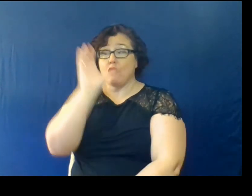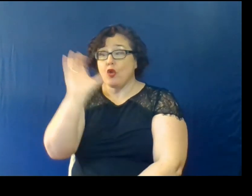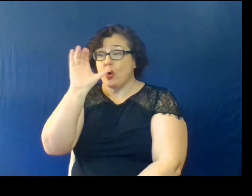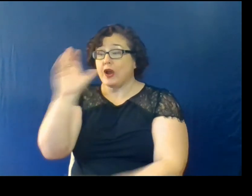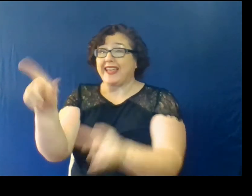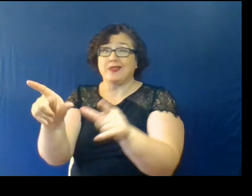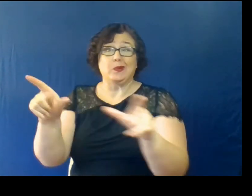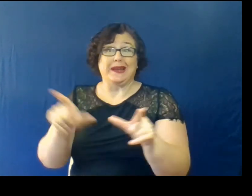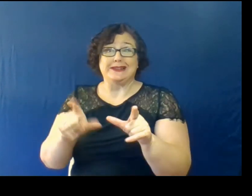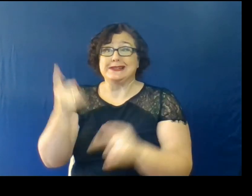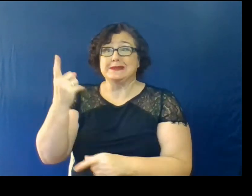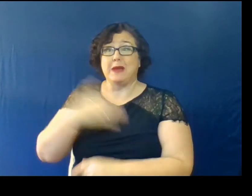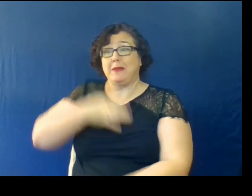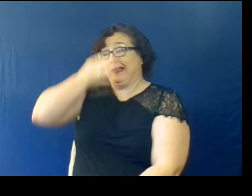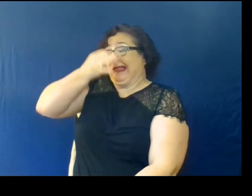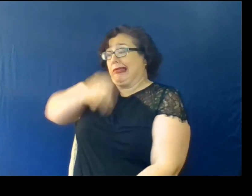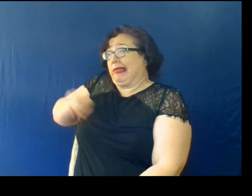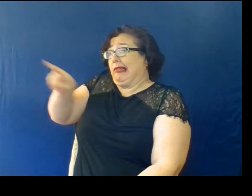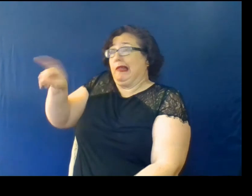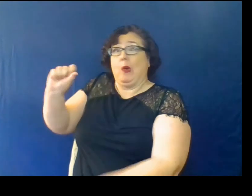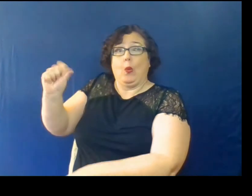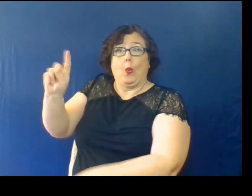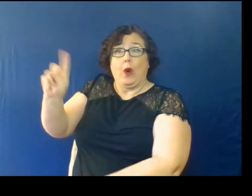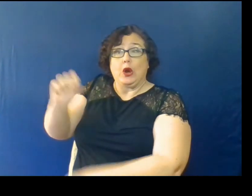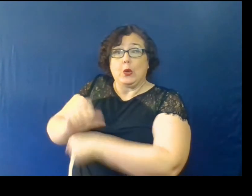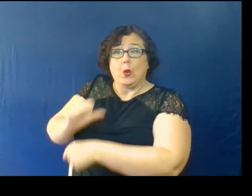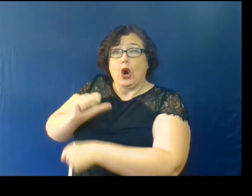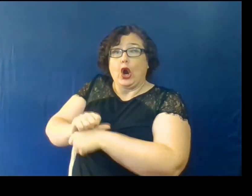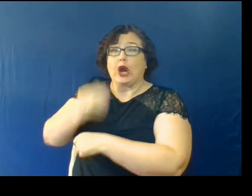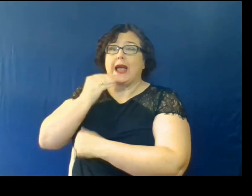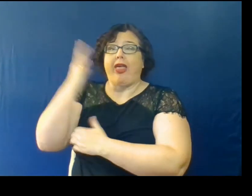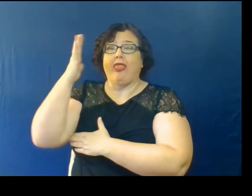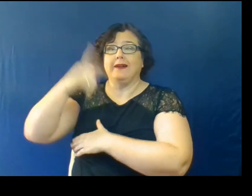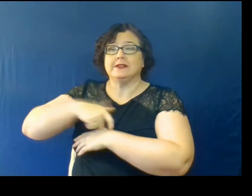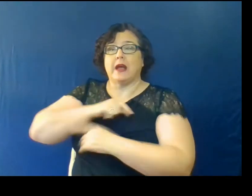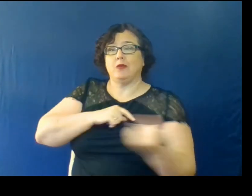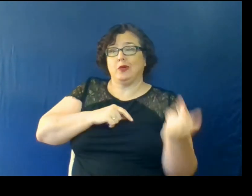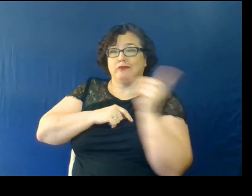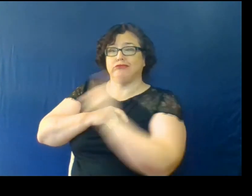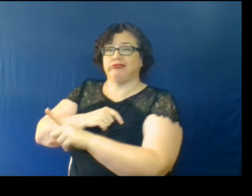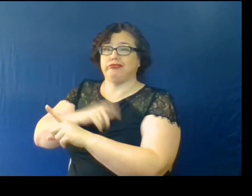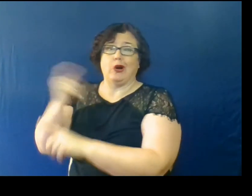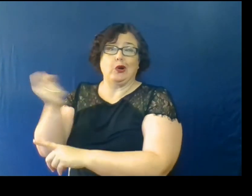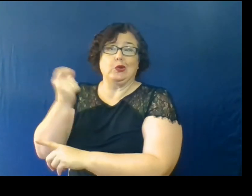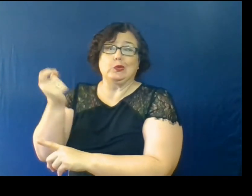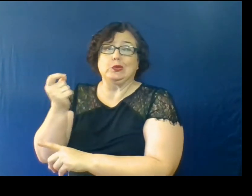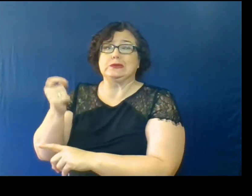only three blocks away from where you work and you can run over there at lunch break on a Tuesday at